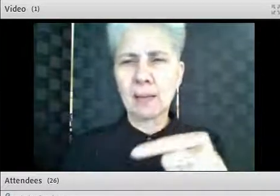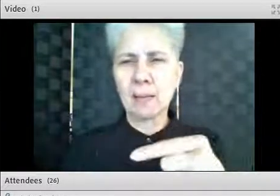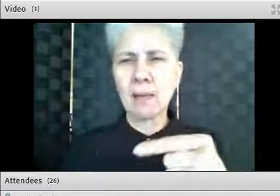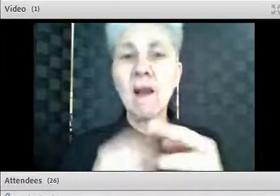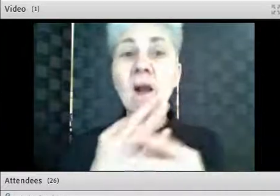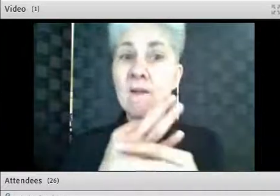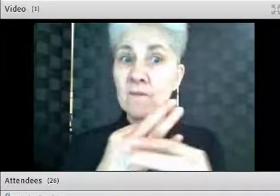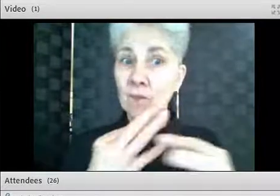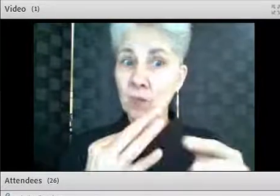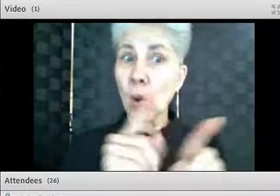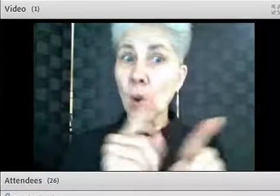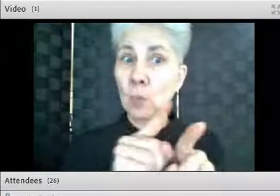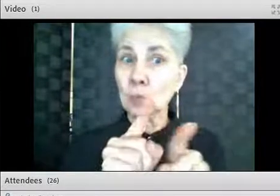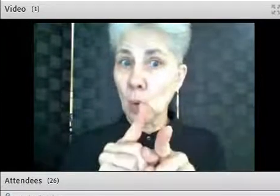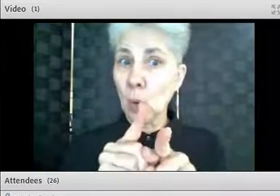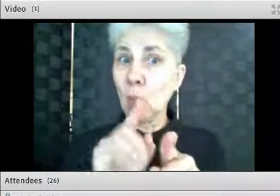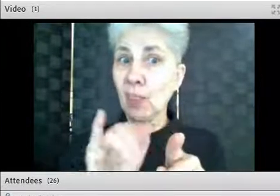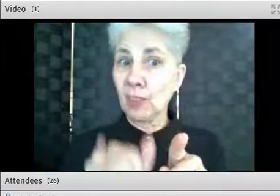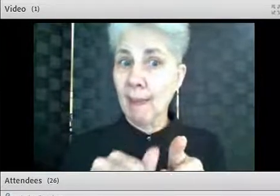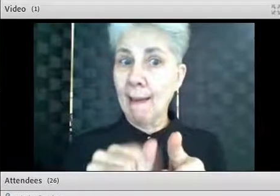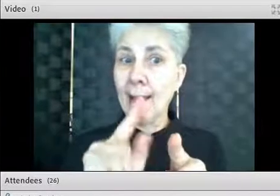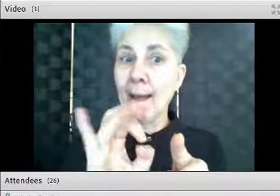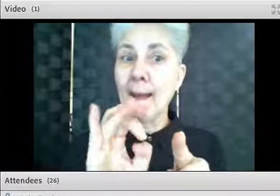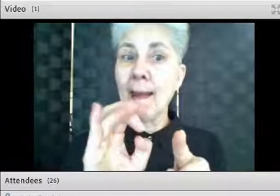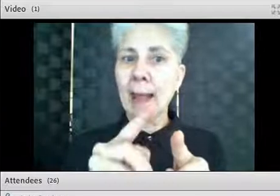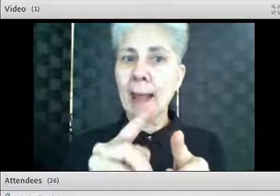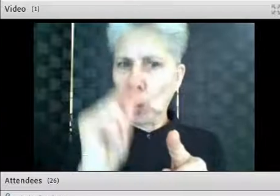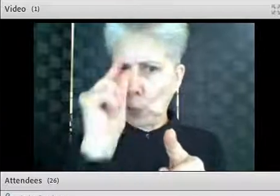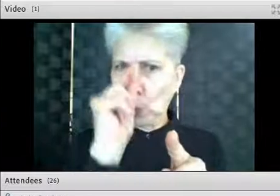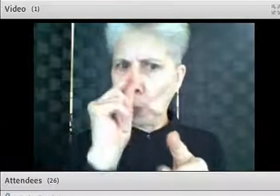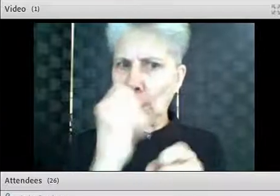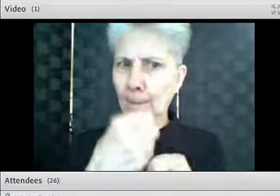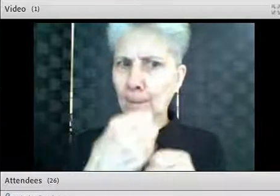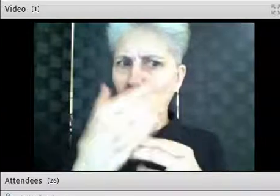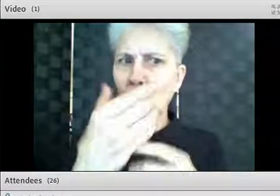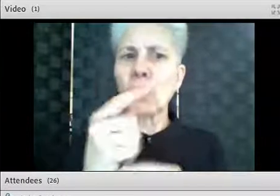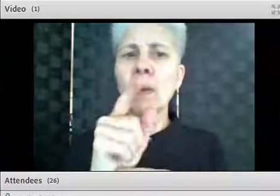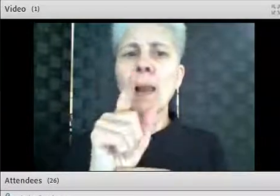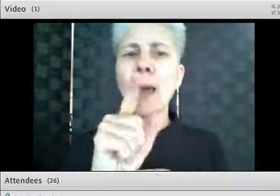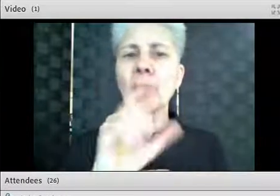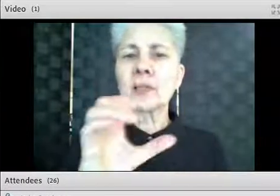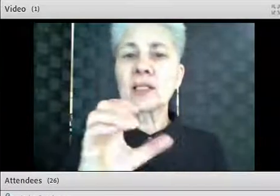The link here at the bottom, you can just Google Library of Congress Classification and Shelflisting Manual,